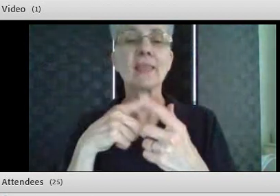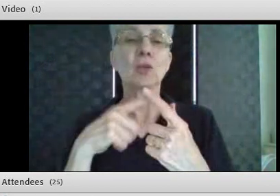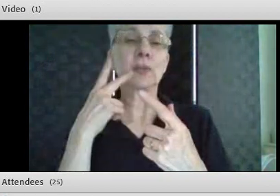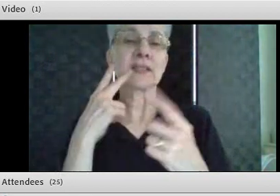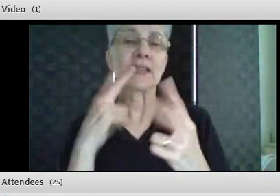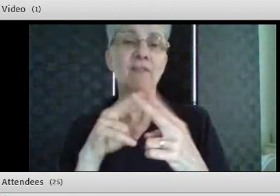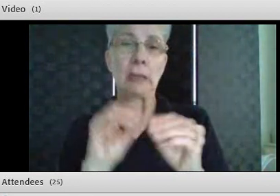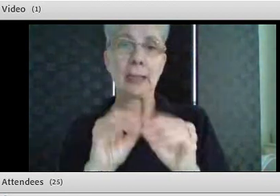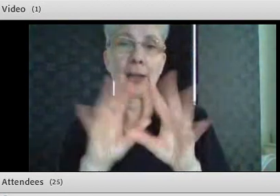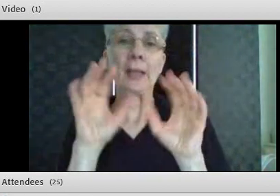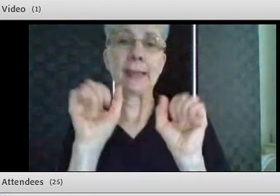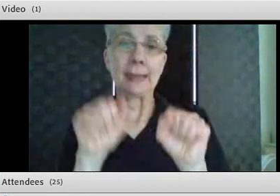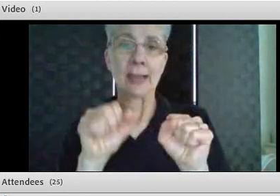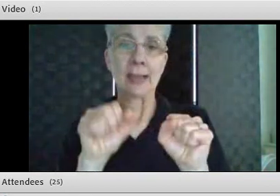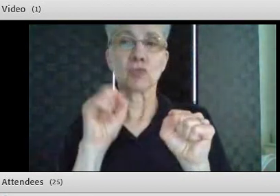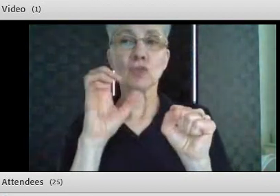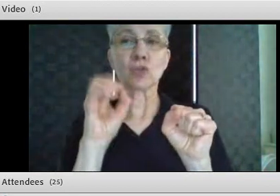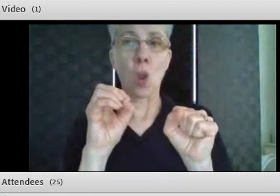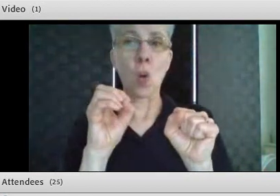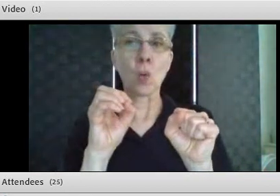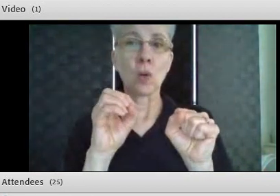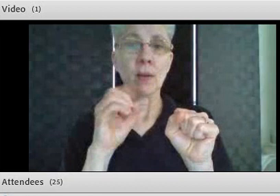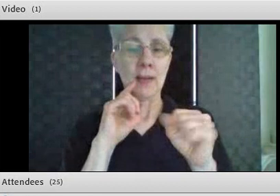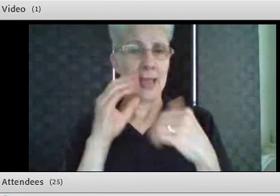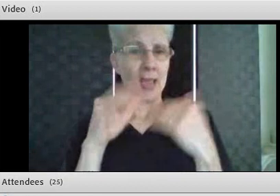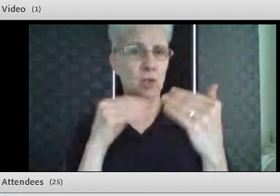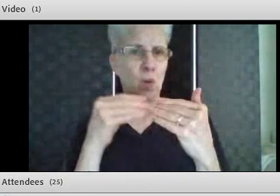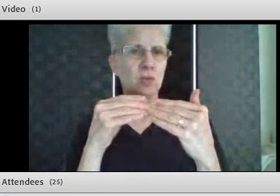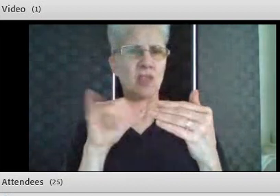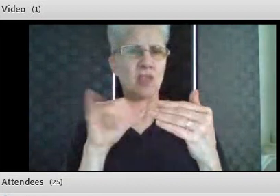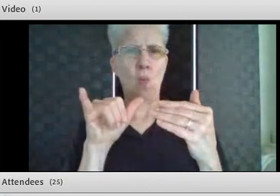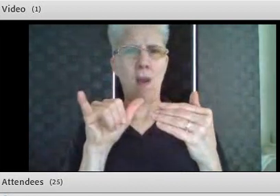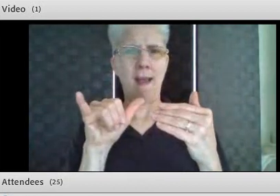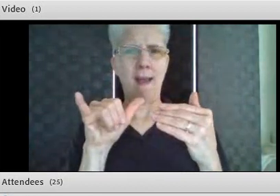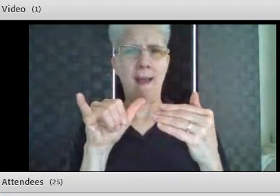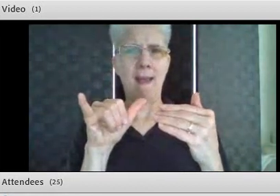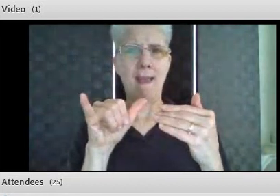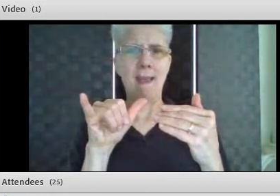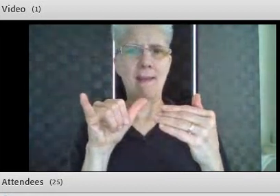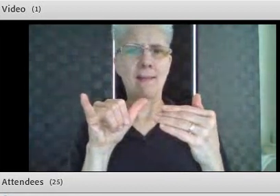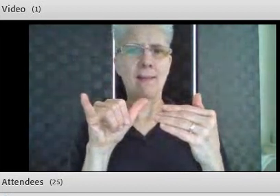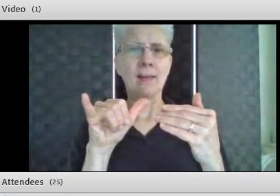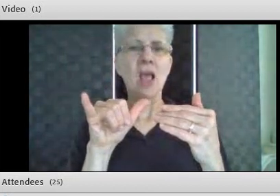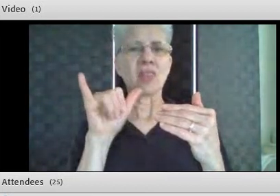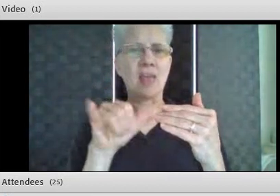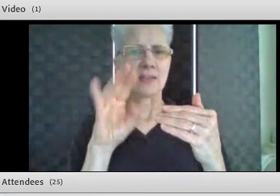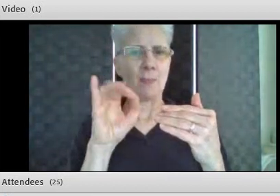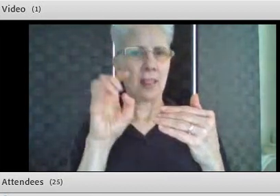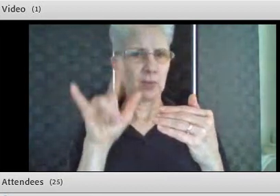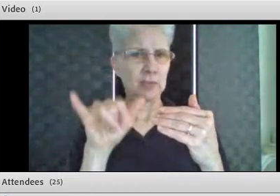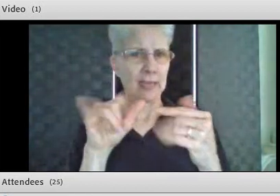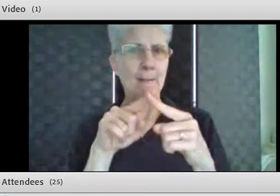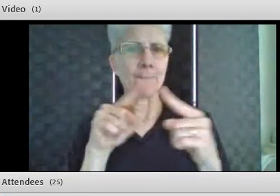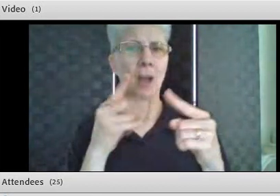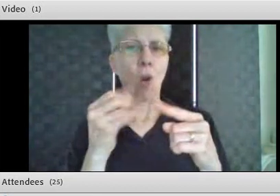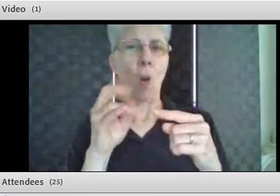Hilary: So just here's a little bit about basic melody and basic harmony, and with the Song Maker, you can see it very clearly,